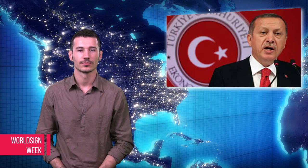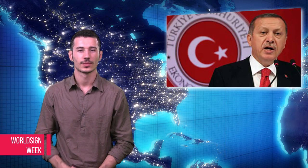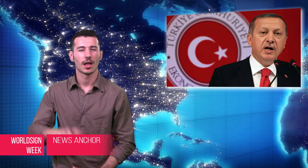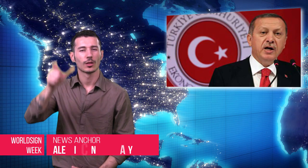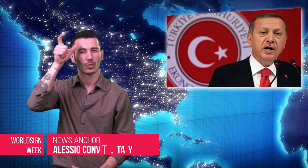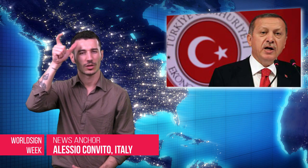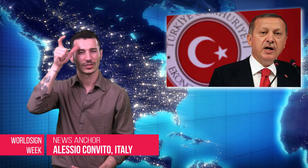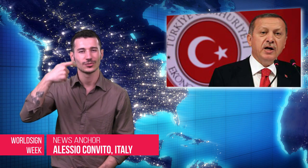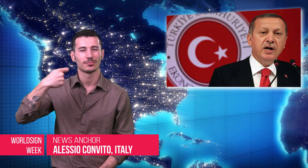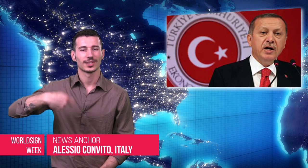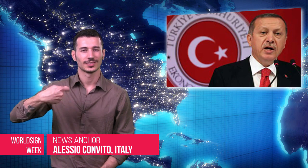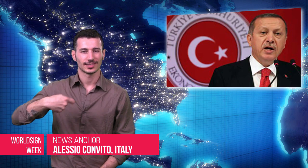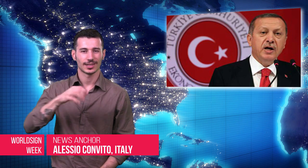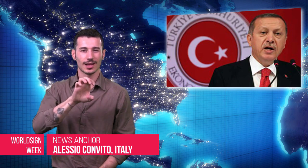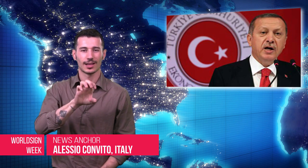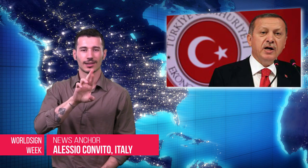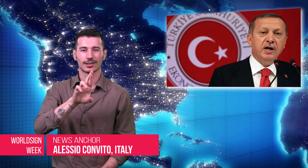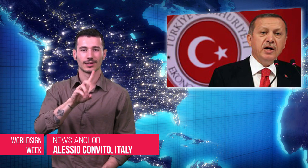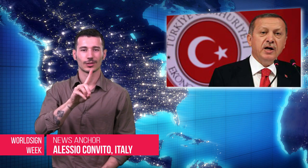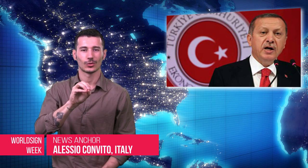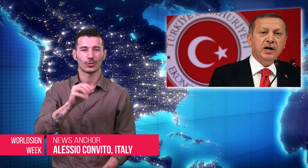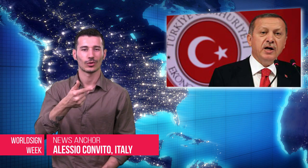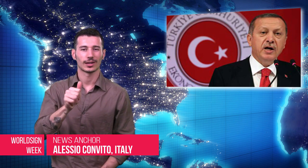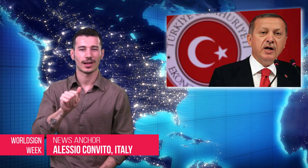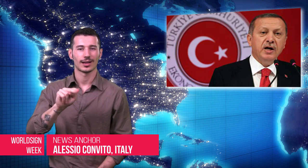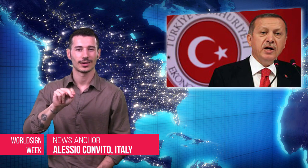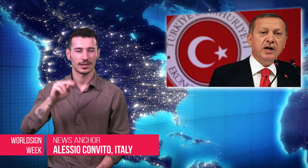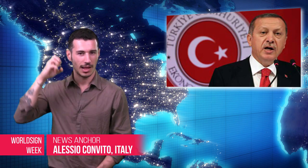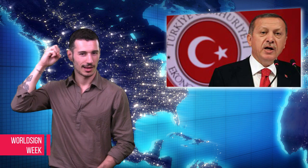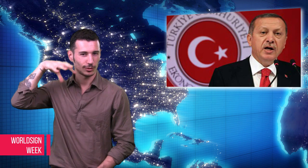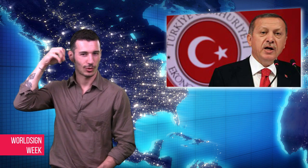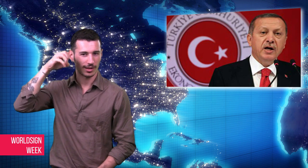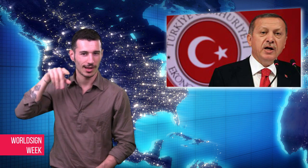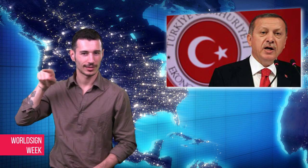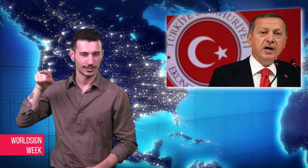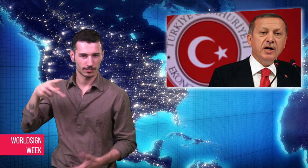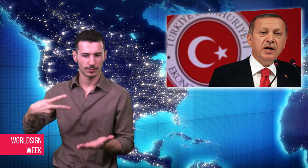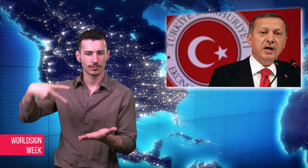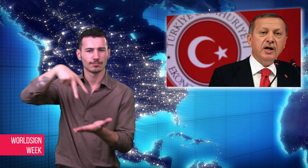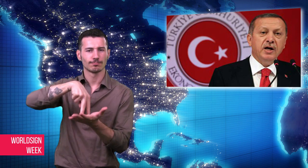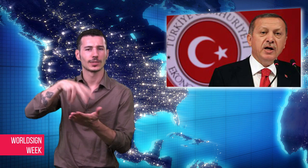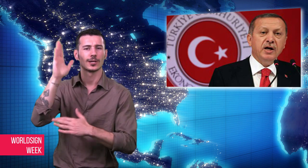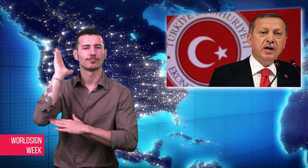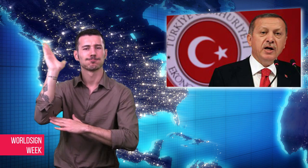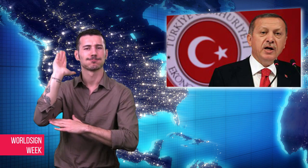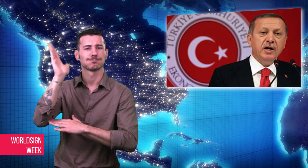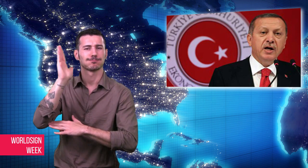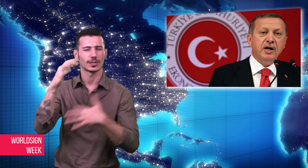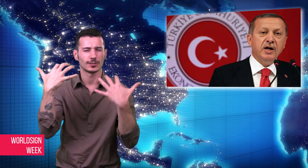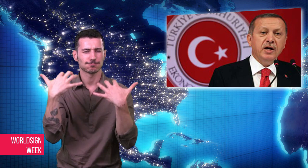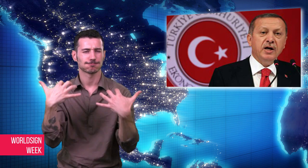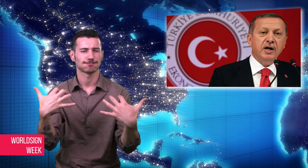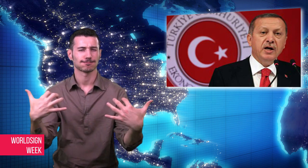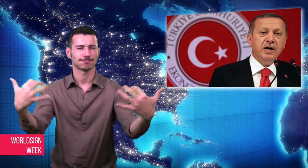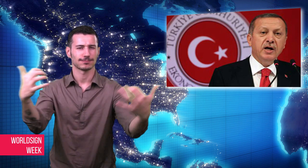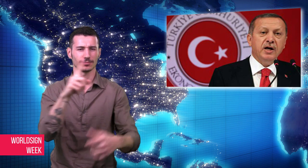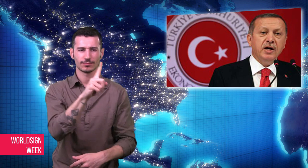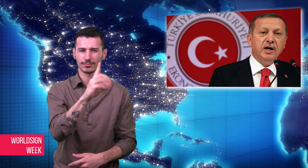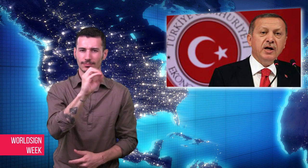Alessio: Turkish President Recep Tayyip Erdogan threatened to “chop off the